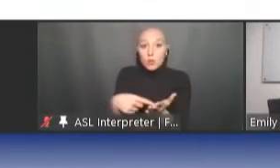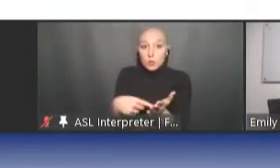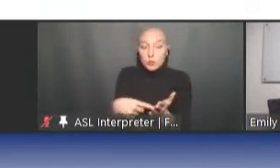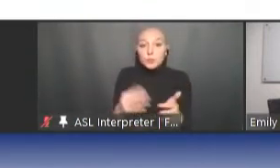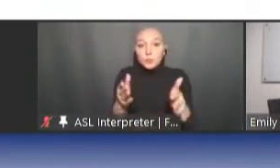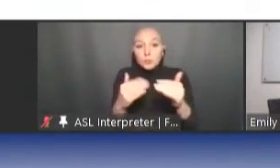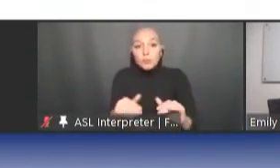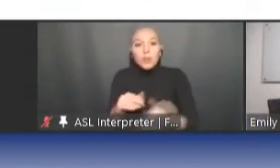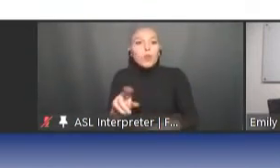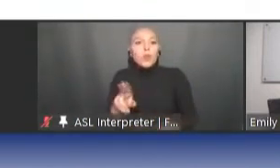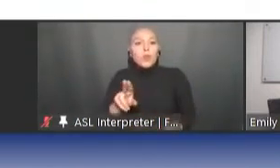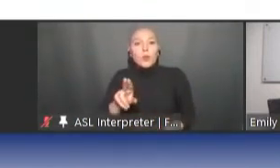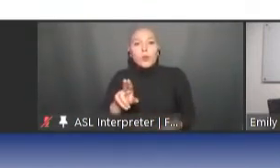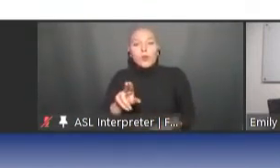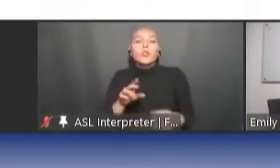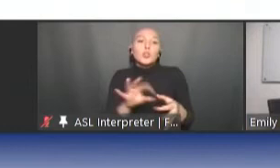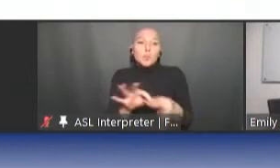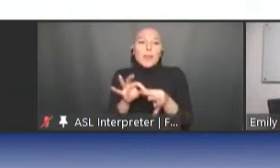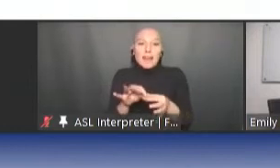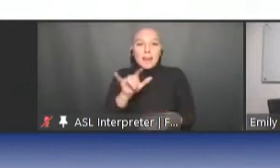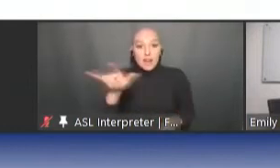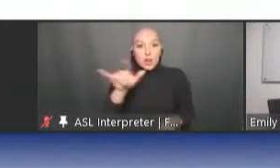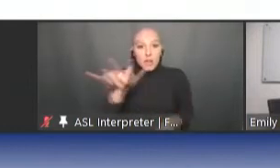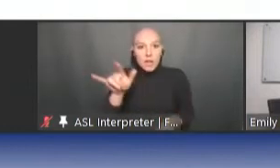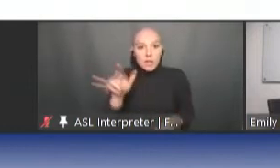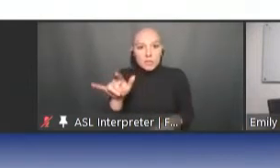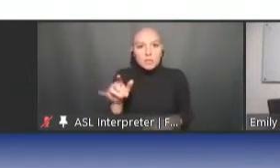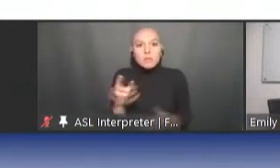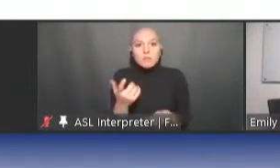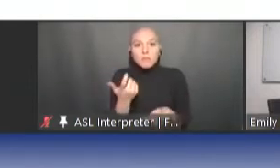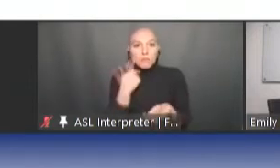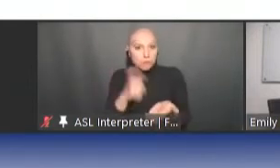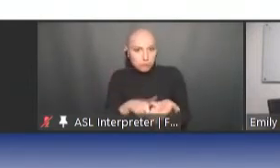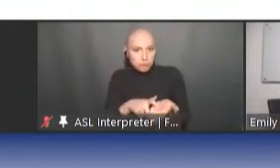which wasn't the case earlier in the pandemic, which it attributed to its vaccine mandate.